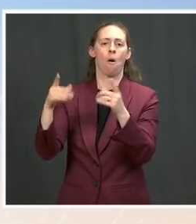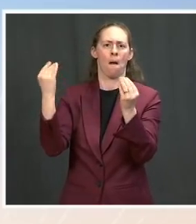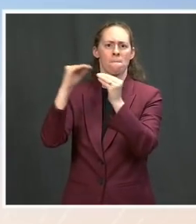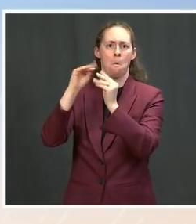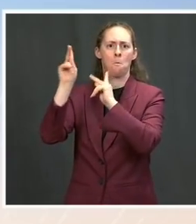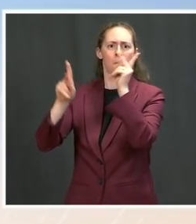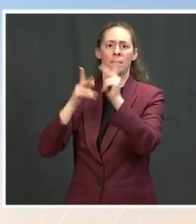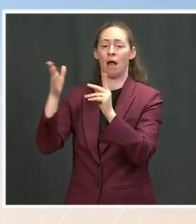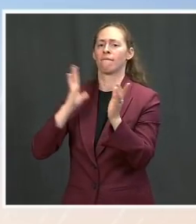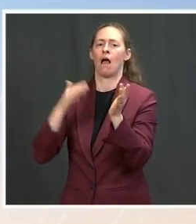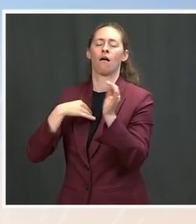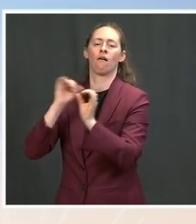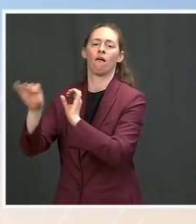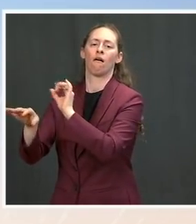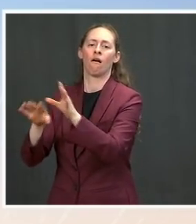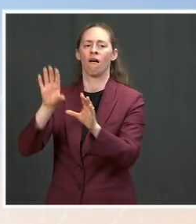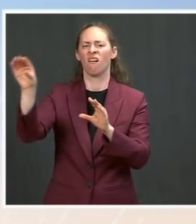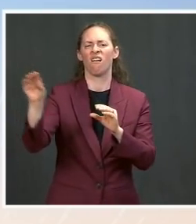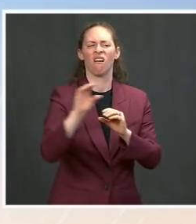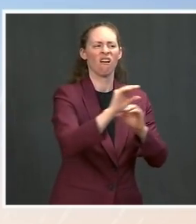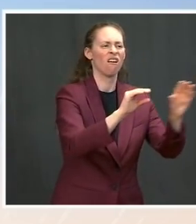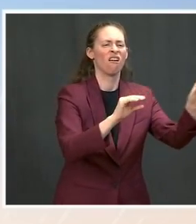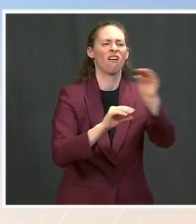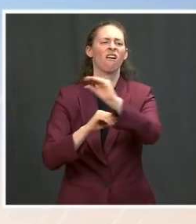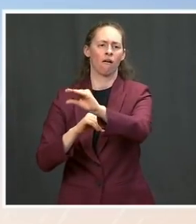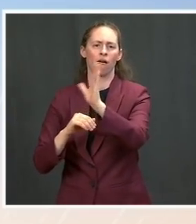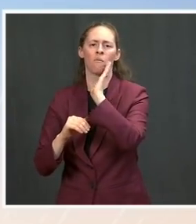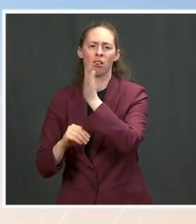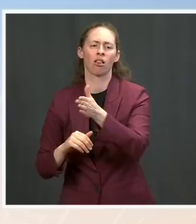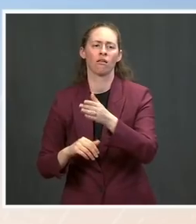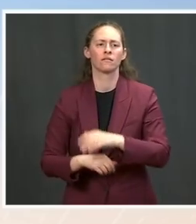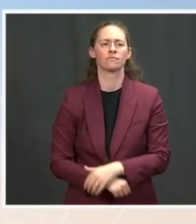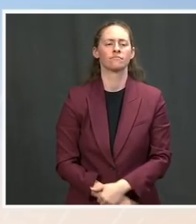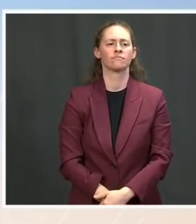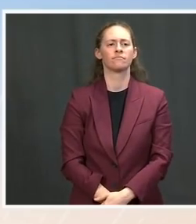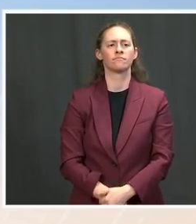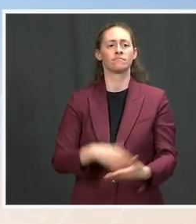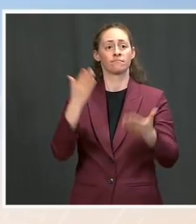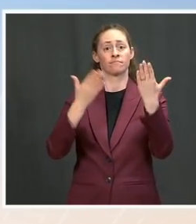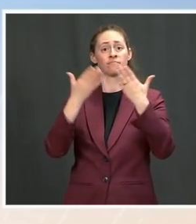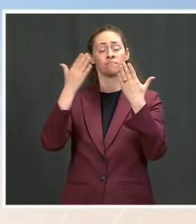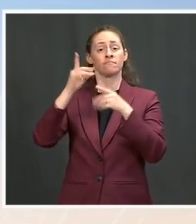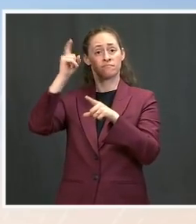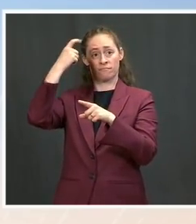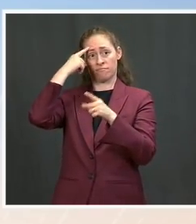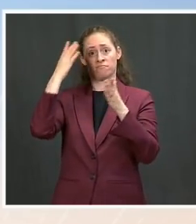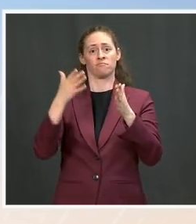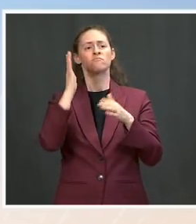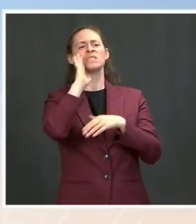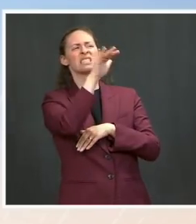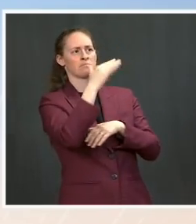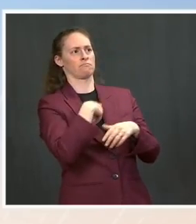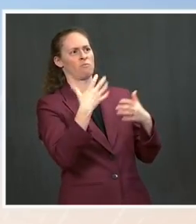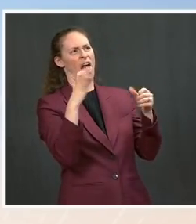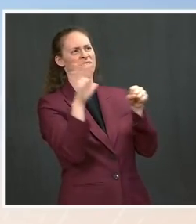decide to order back to their maximum allocation. So, it gives flexibility, week by week, but it's really just an indication